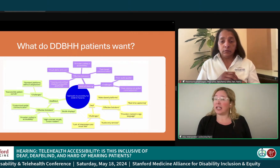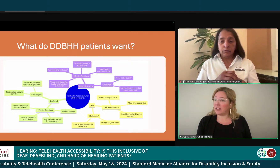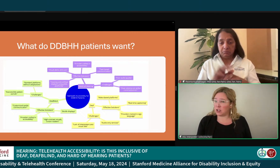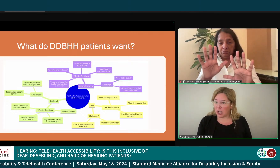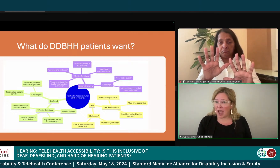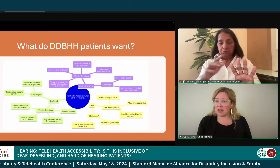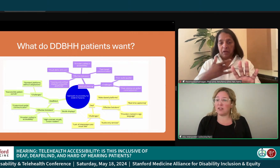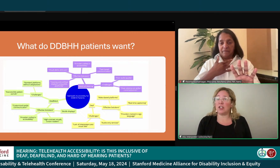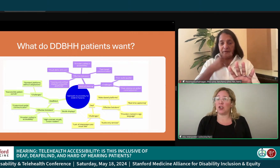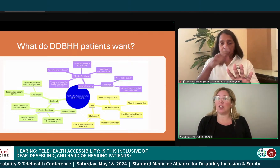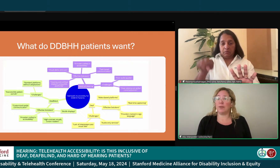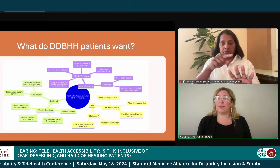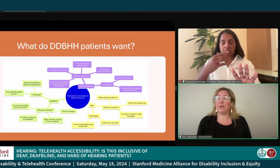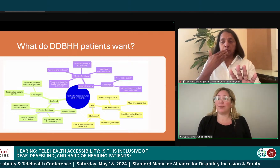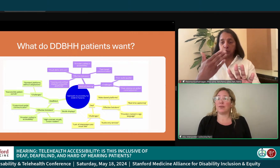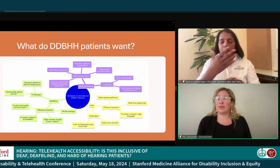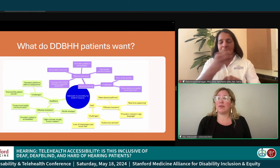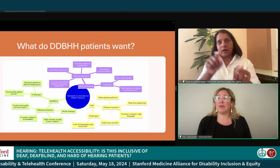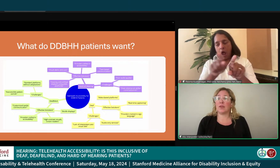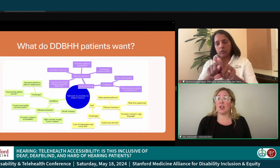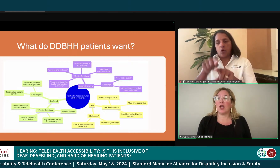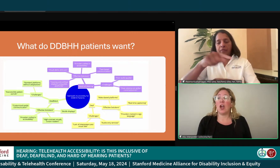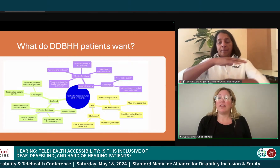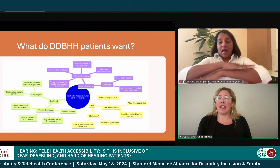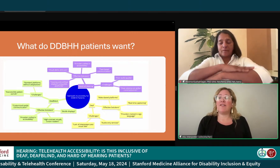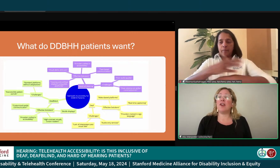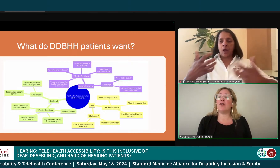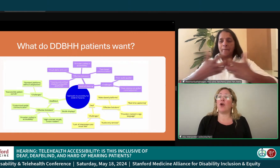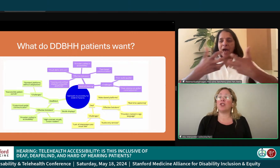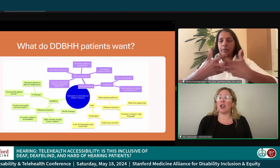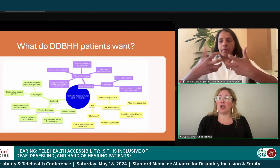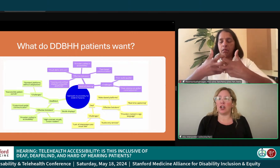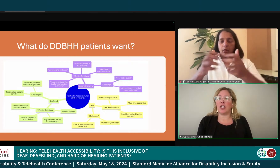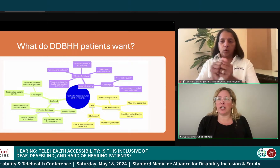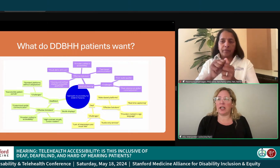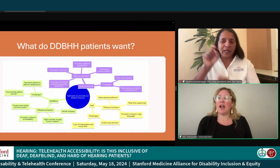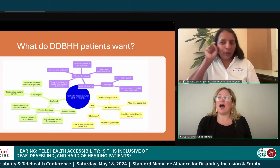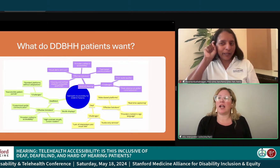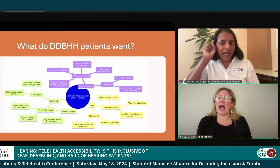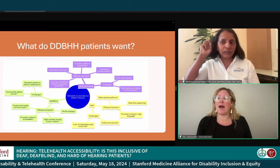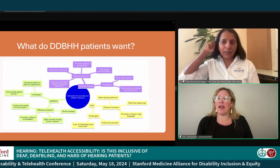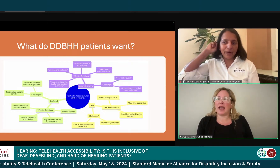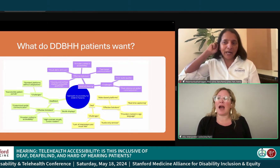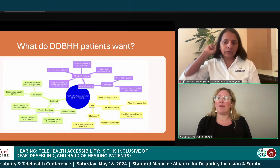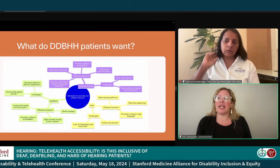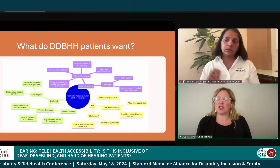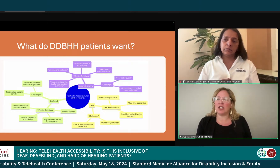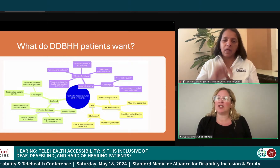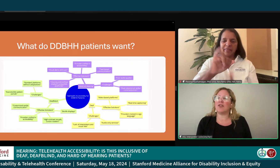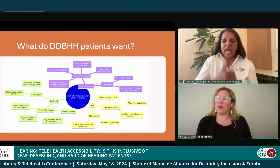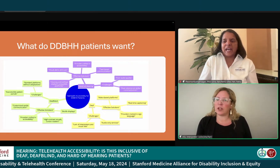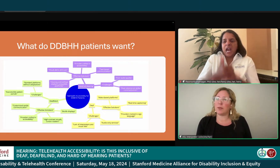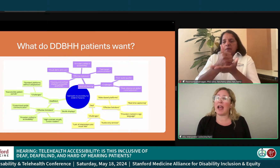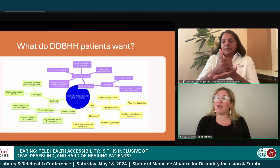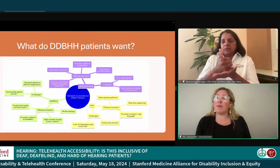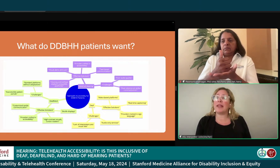like the chat feature. They feel those are good accommodations for their platform,